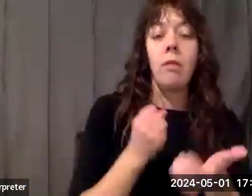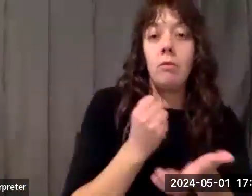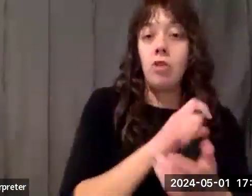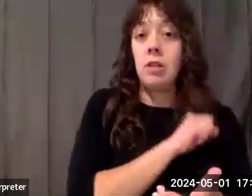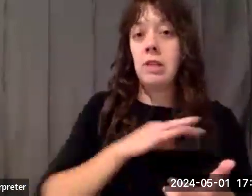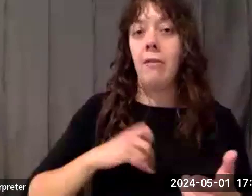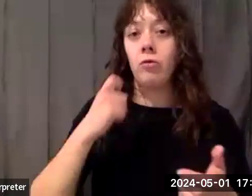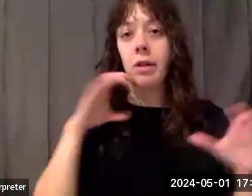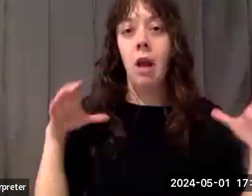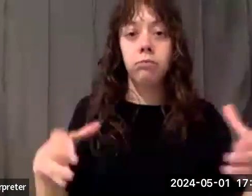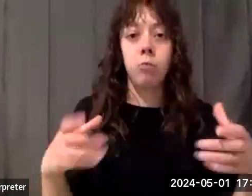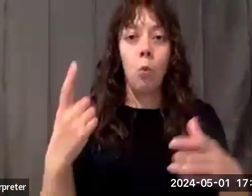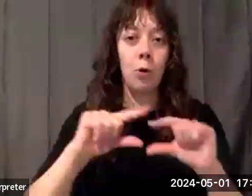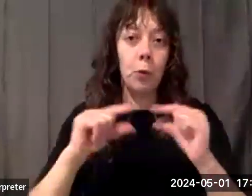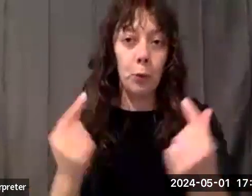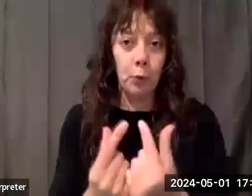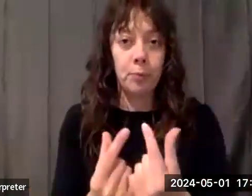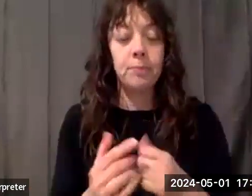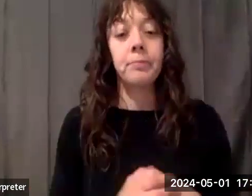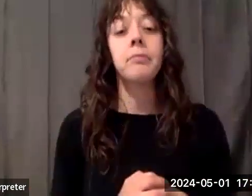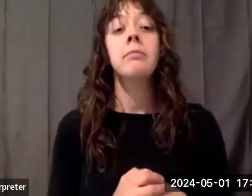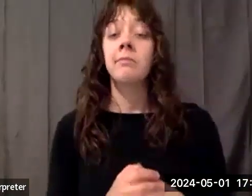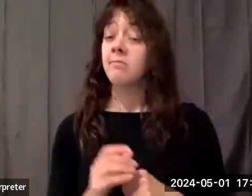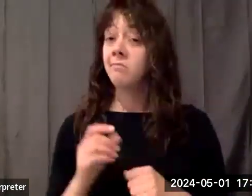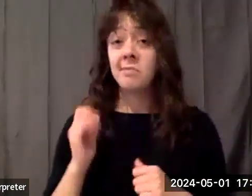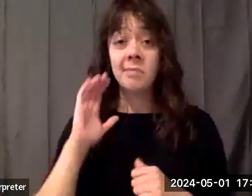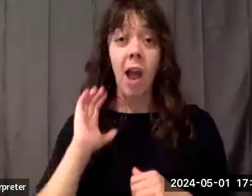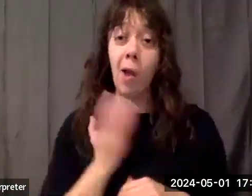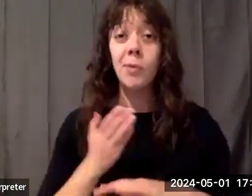I am proud to share that we have improved communication, increased collaboration,